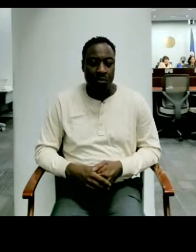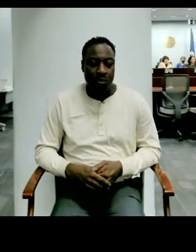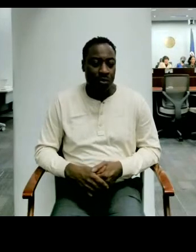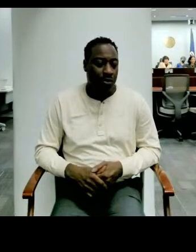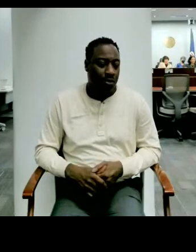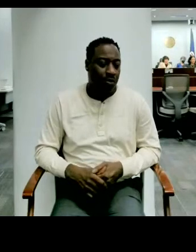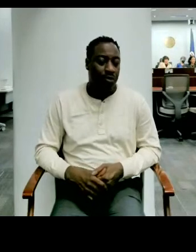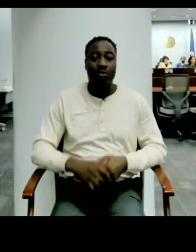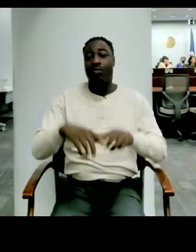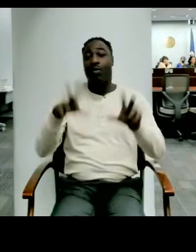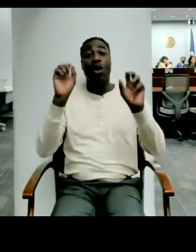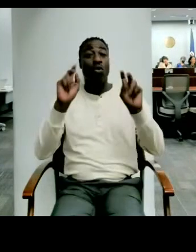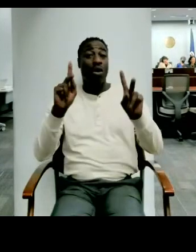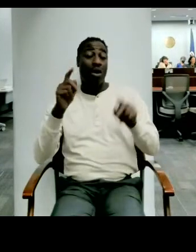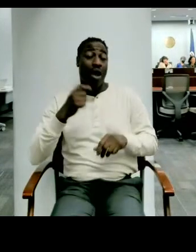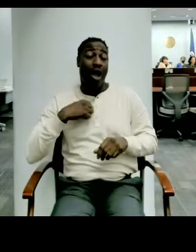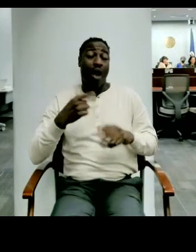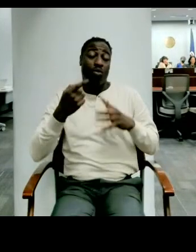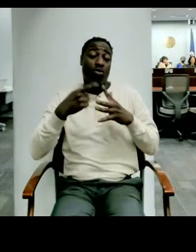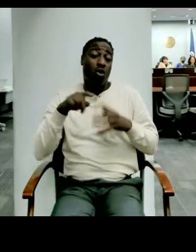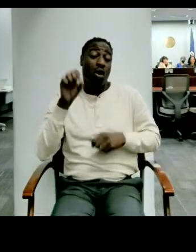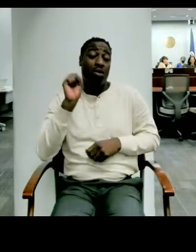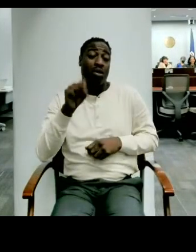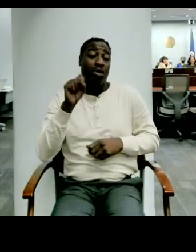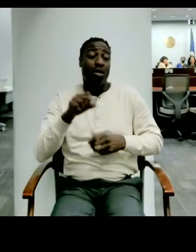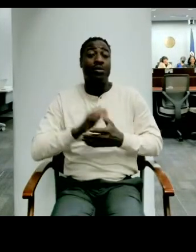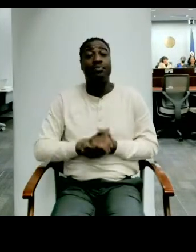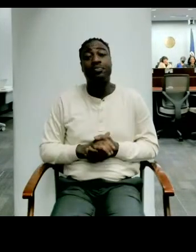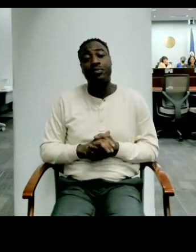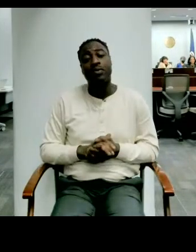Okay, I'll kick-off on this one, sure. Happy to. So